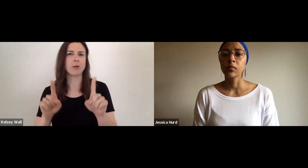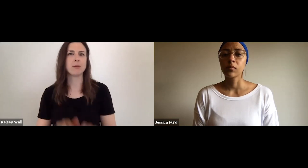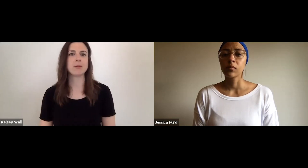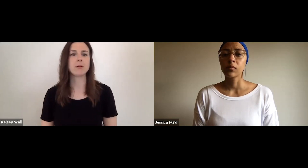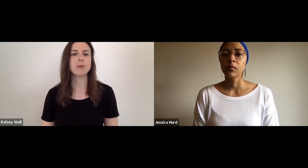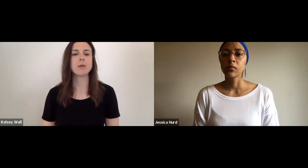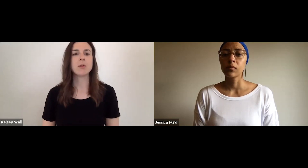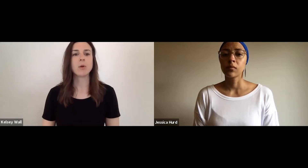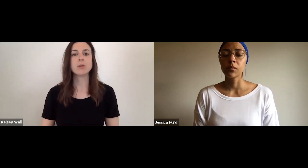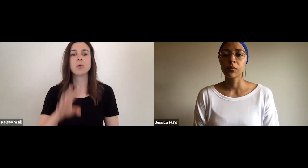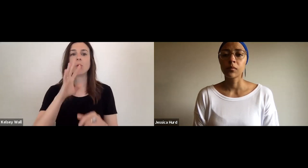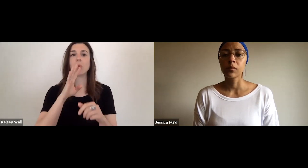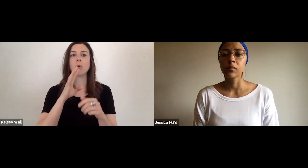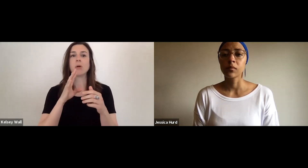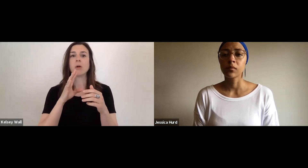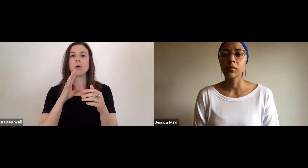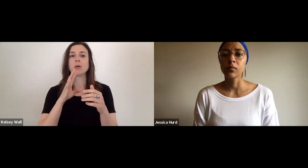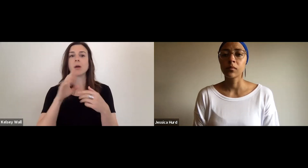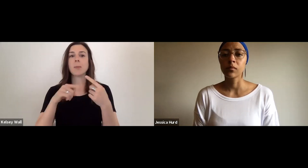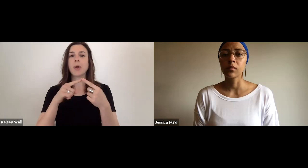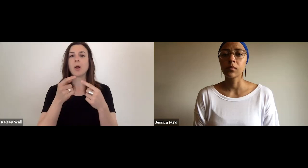but everyone's coping strategies may be different.